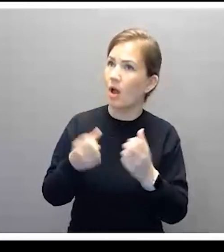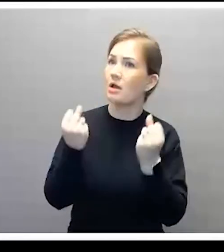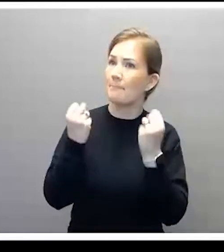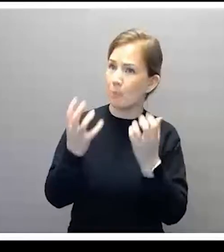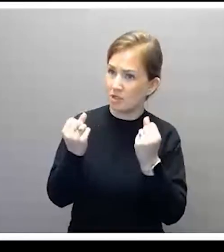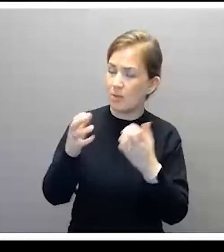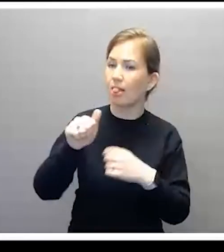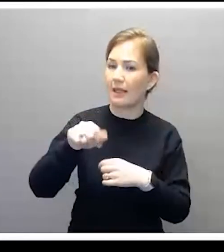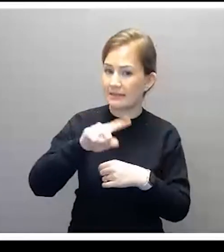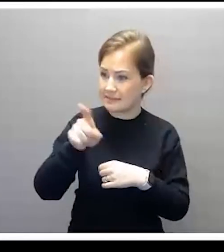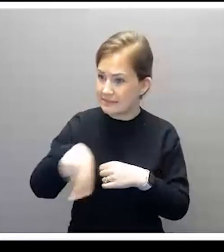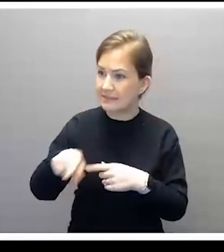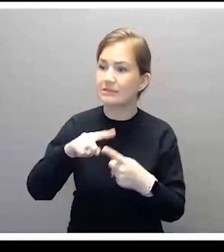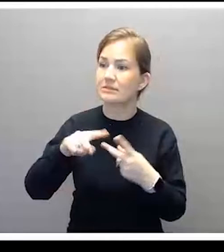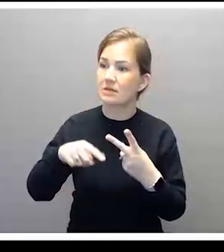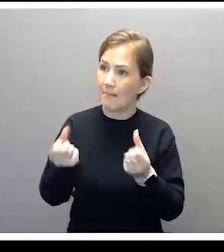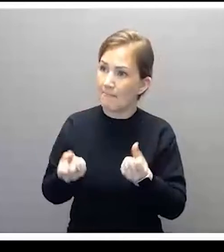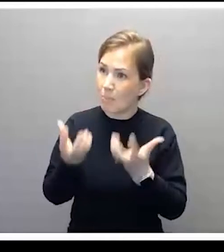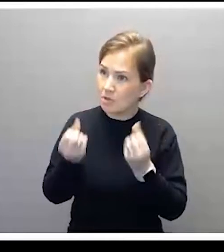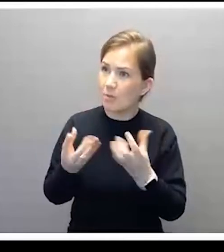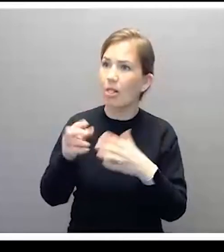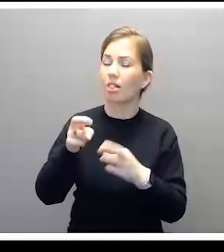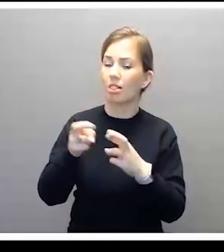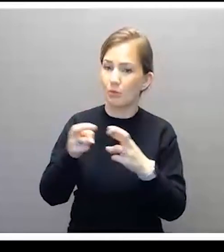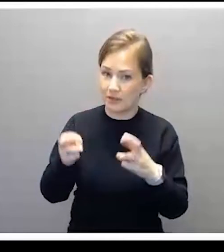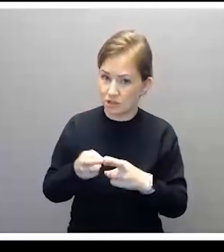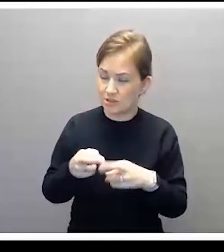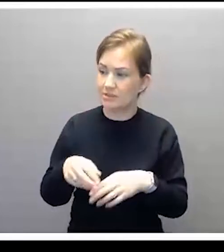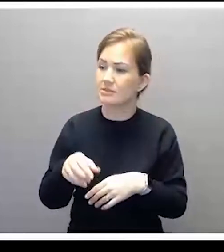So multiple AZs, multiple regions,